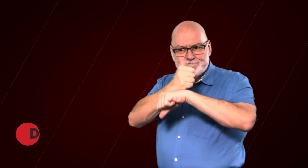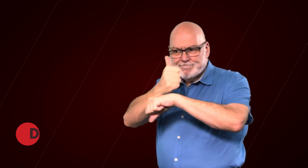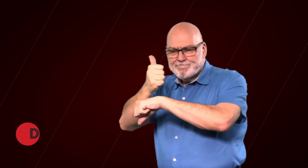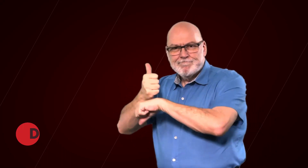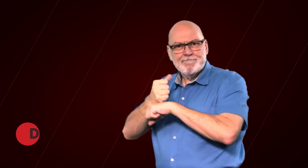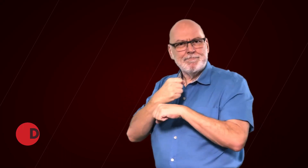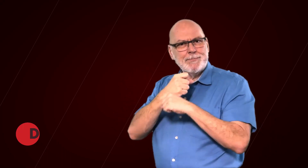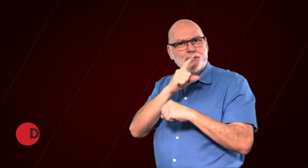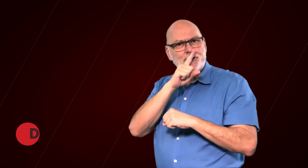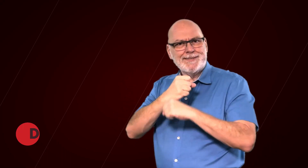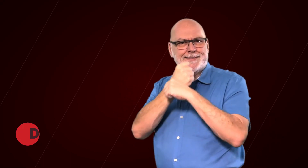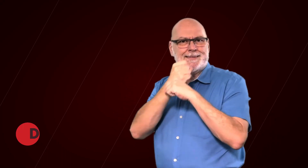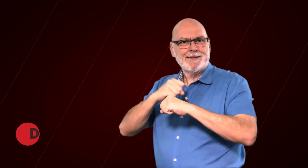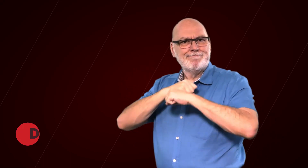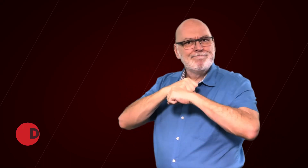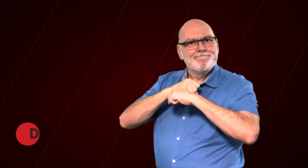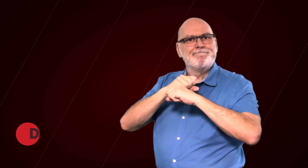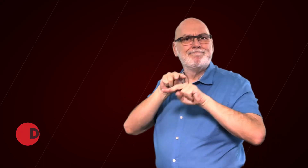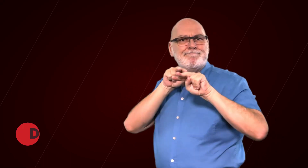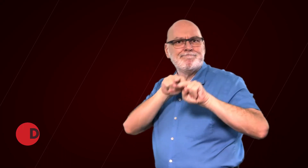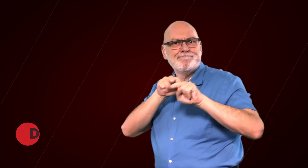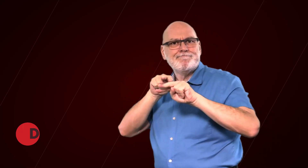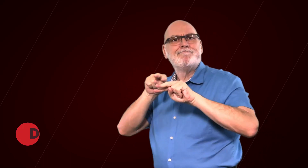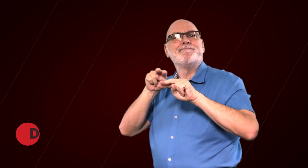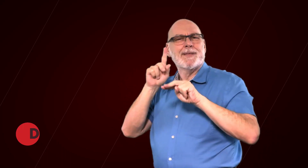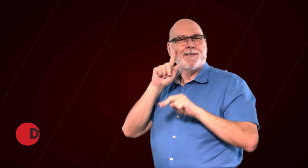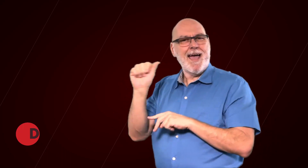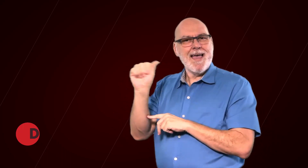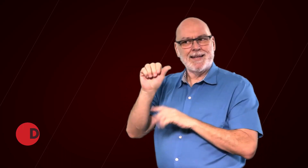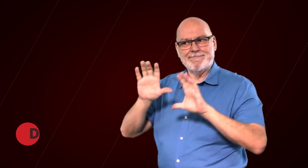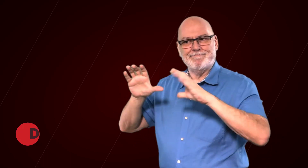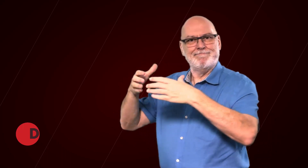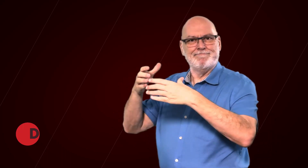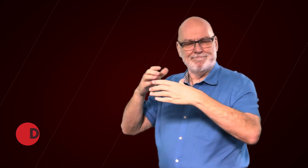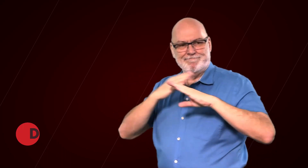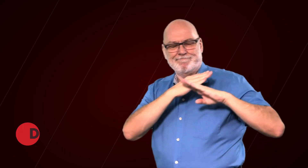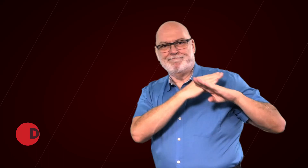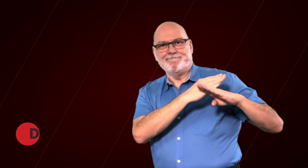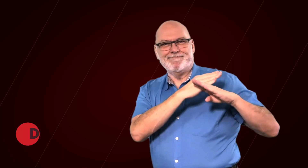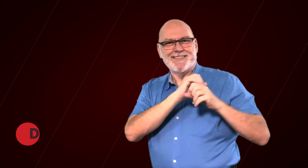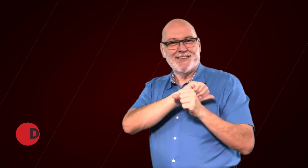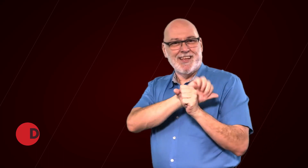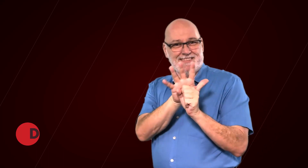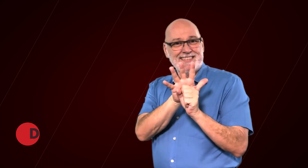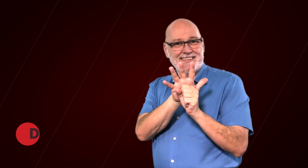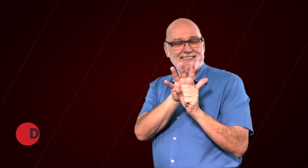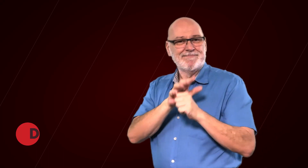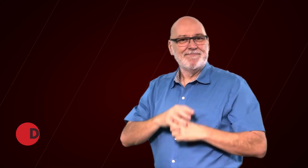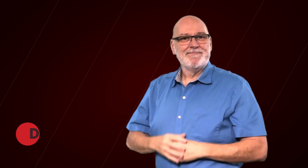created safeguards to protect athletes against COVID-19?